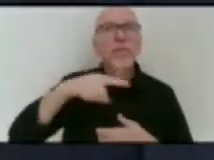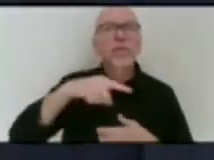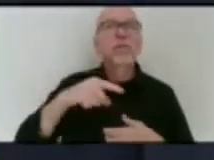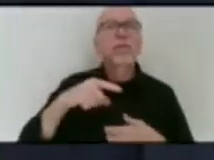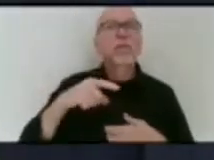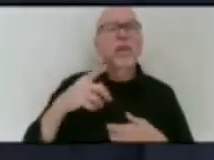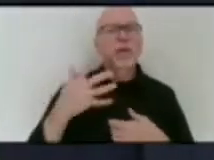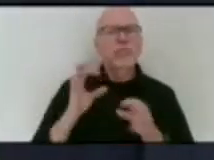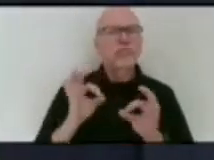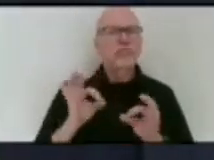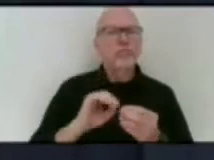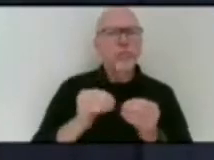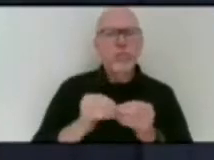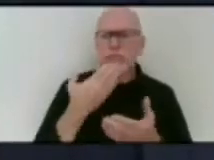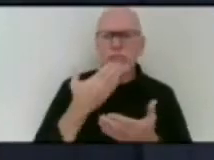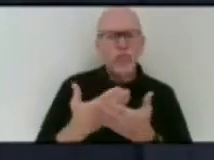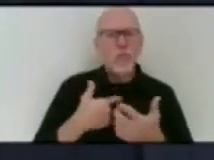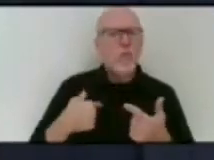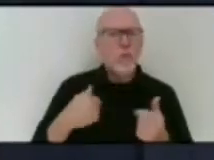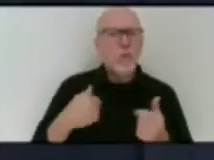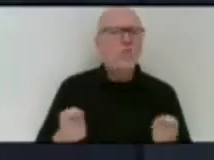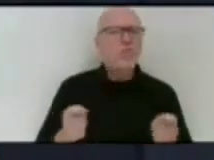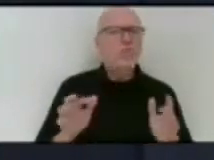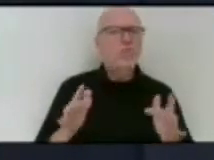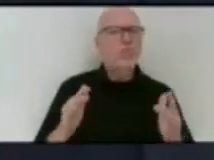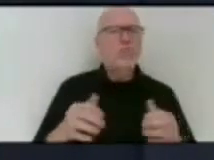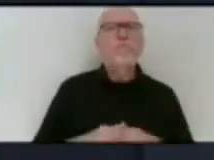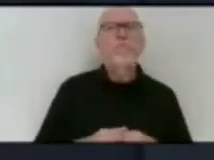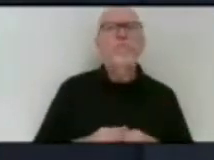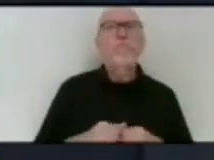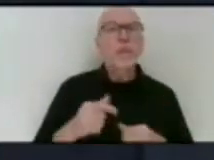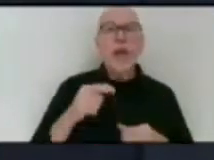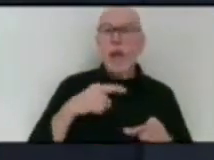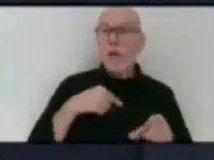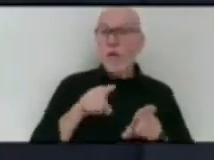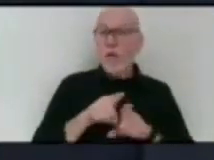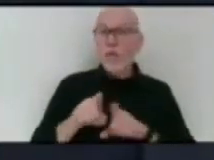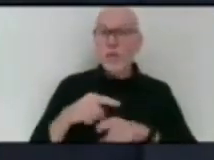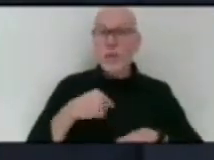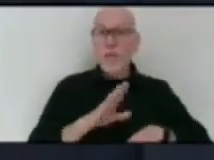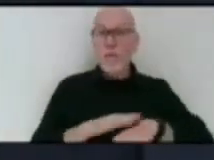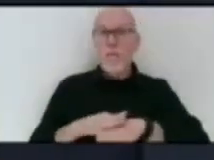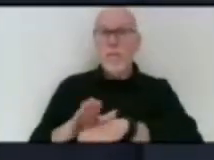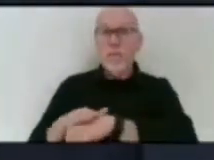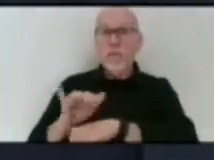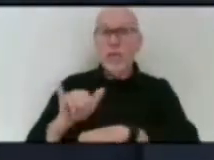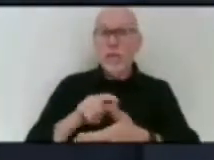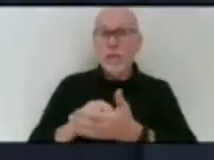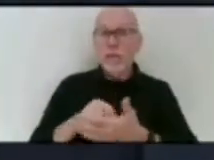manageable place. But I also said at that time very deliberately, that we